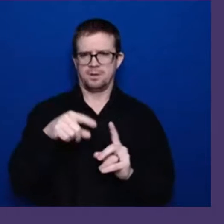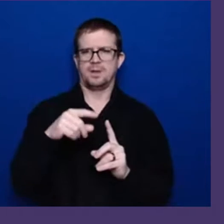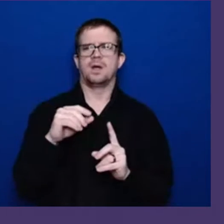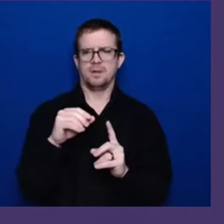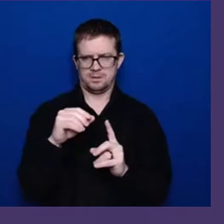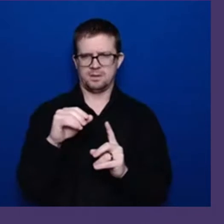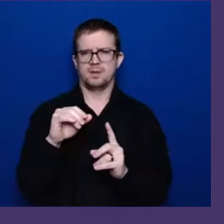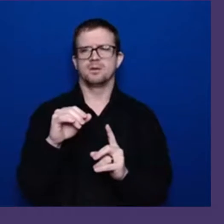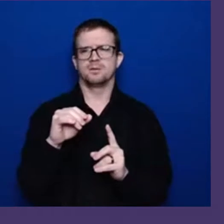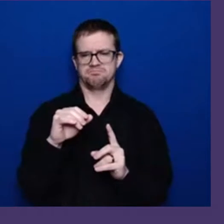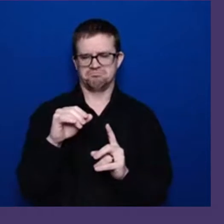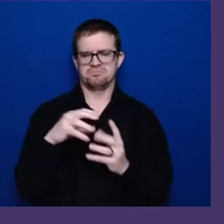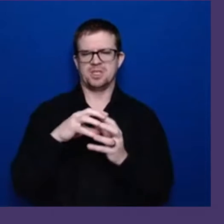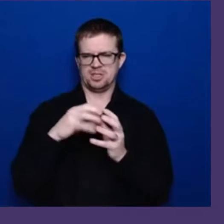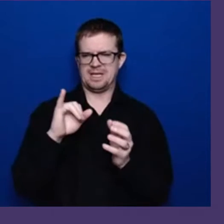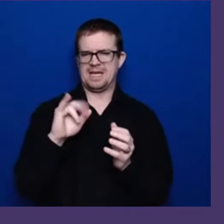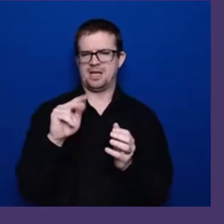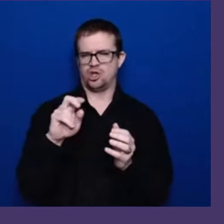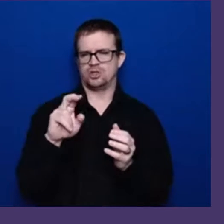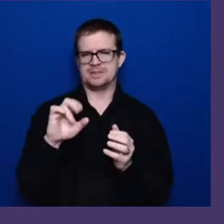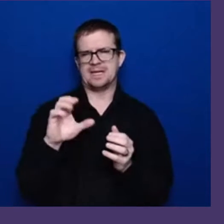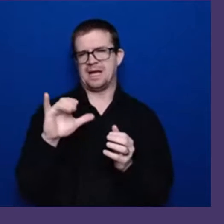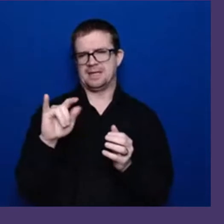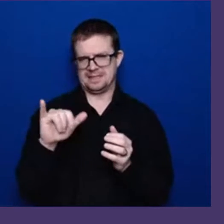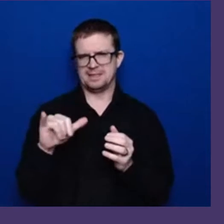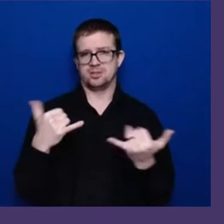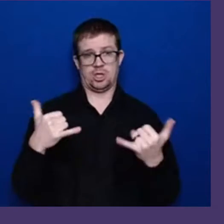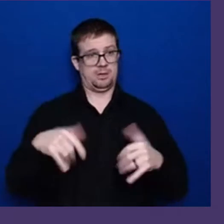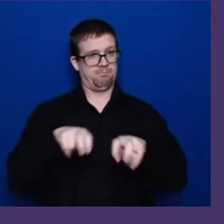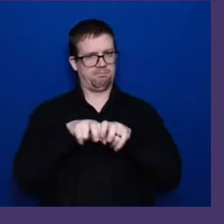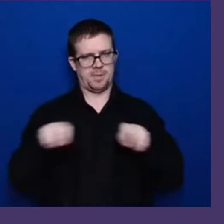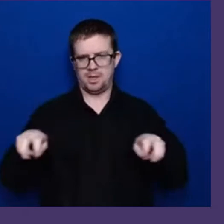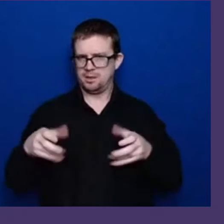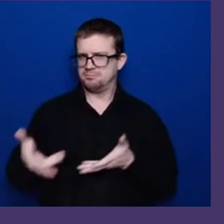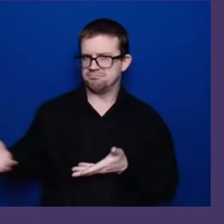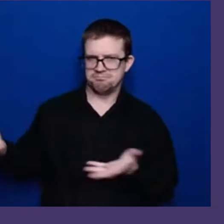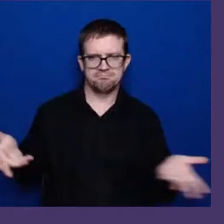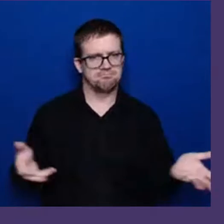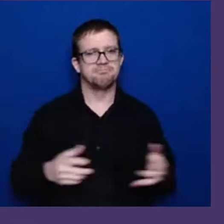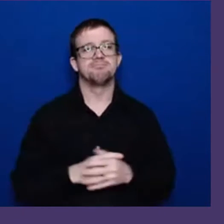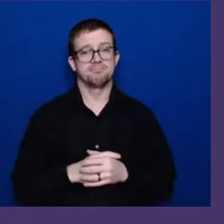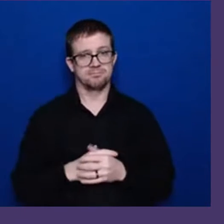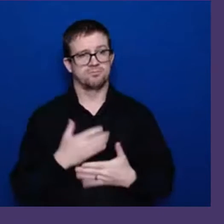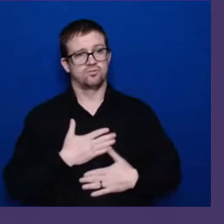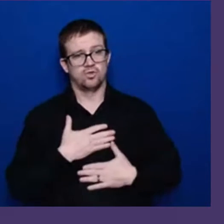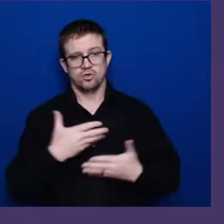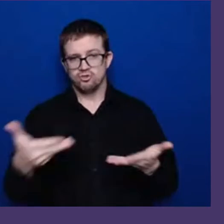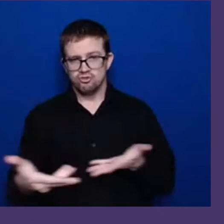I'd like to introduce our panelists. Natasha Bell: Hi, I'm Natasha Bell. I'm Co-Founder of 1687 Productions.